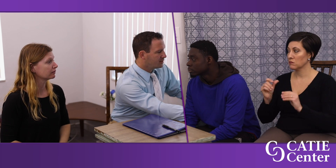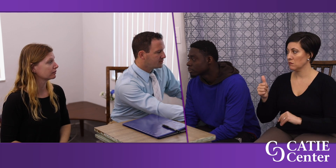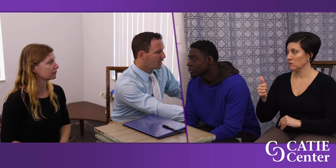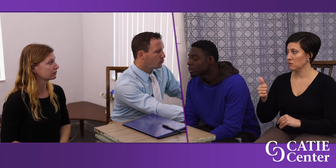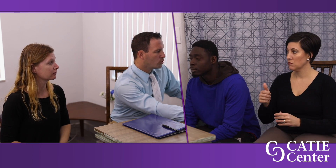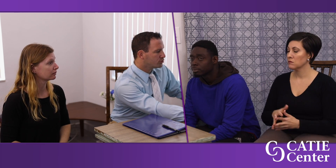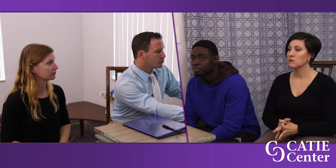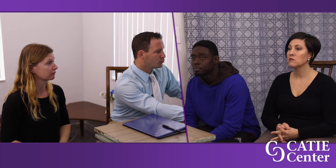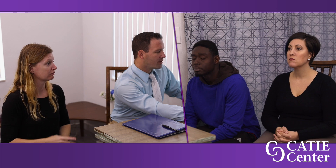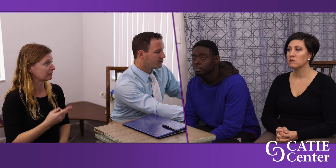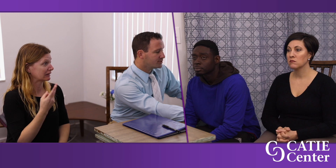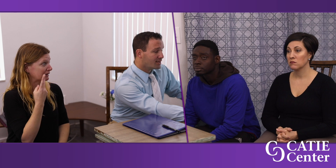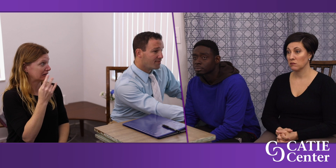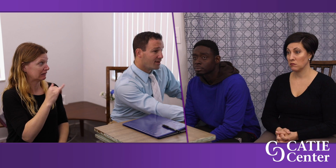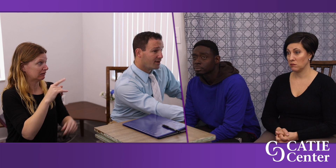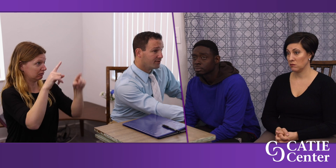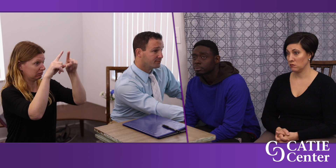The sign warns the drivers that they: